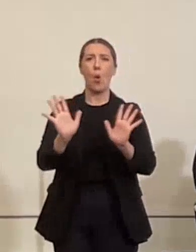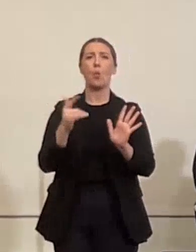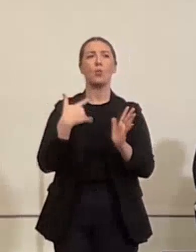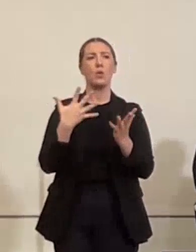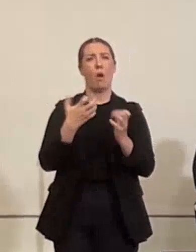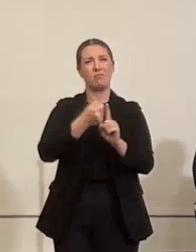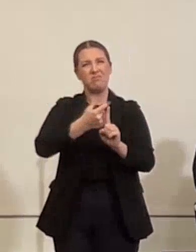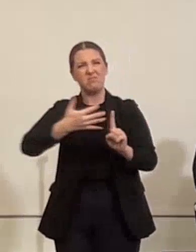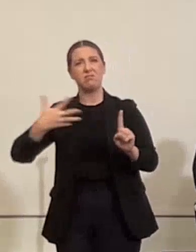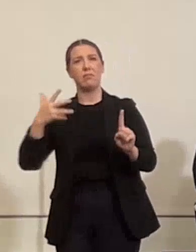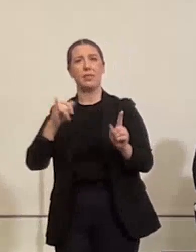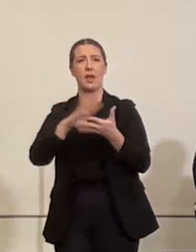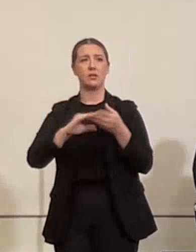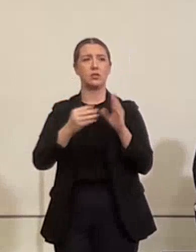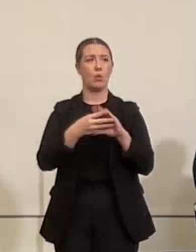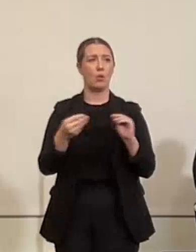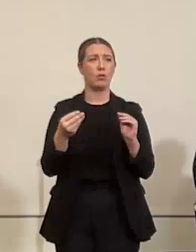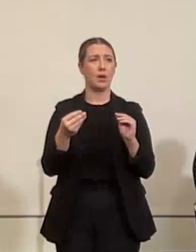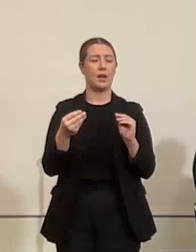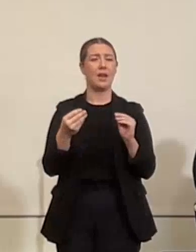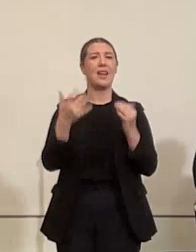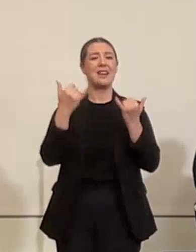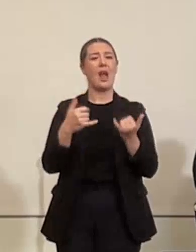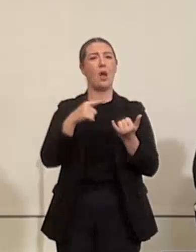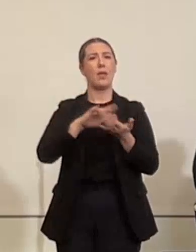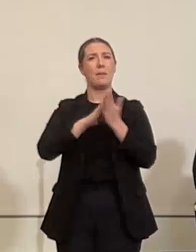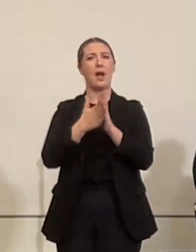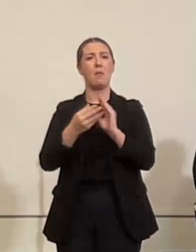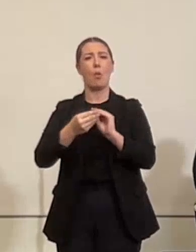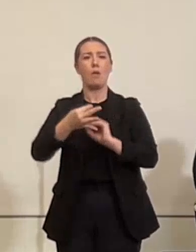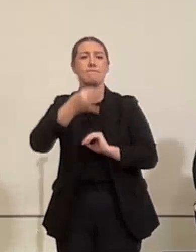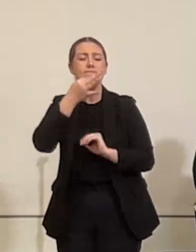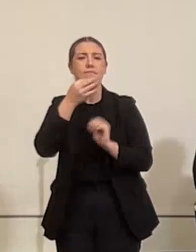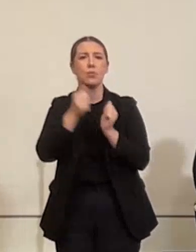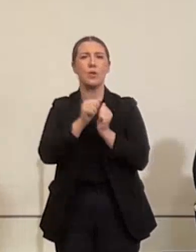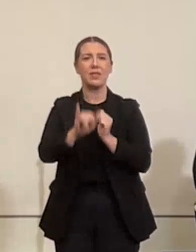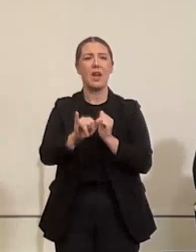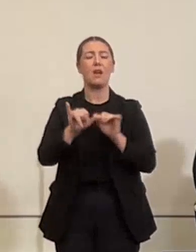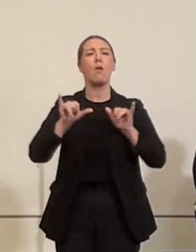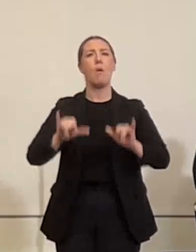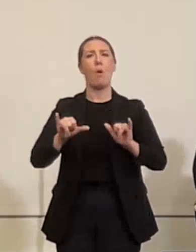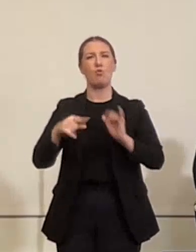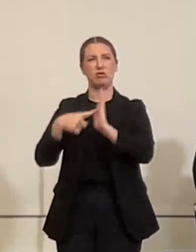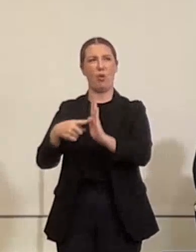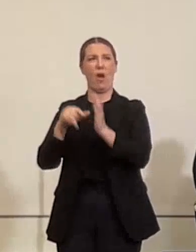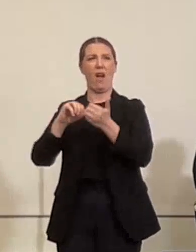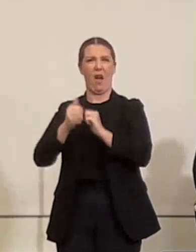Now that they can be more proficient, how does that impact their life? What does that give them?